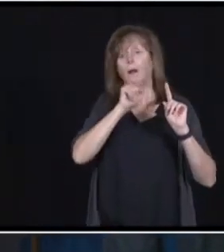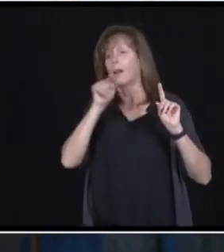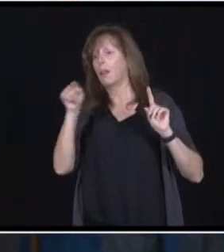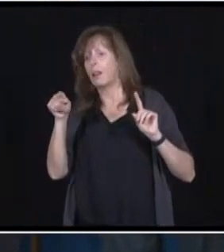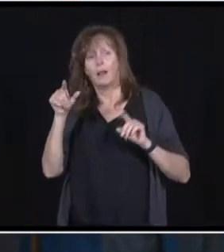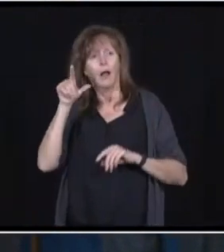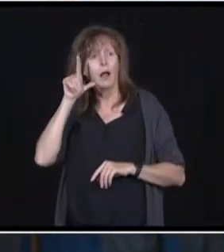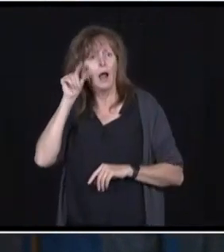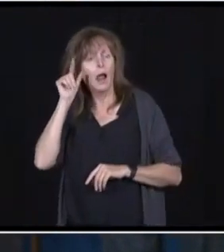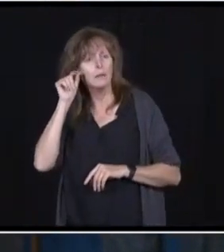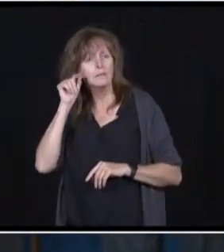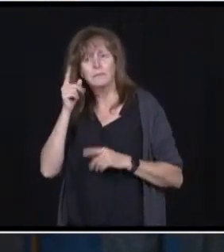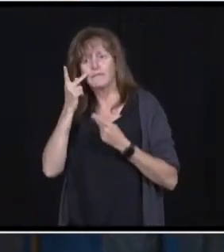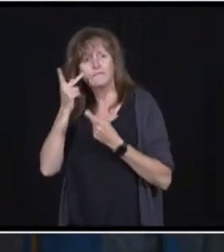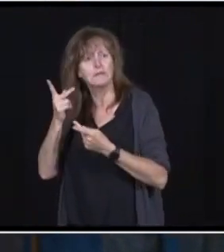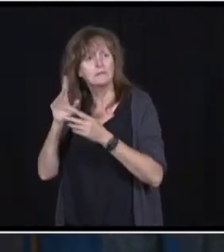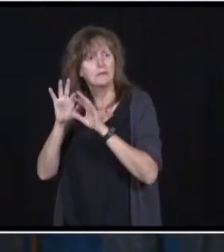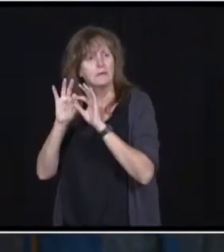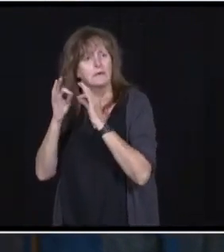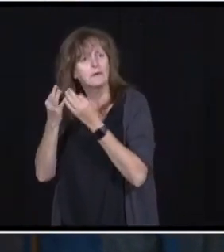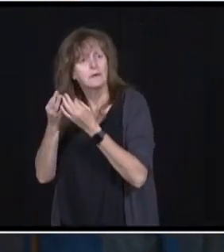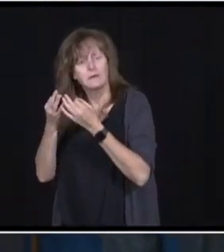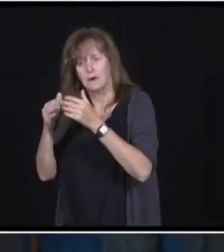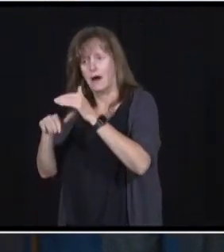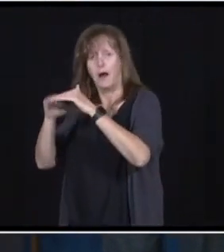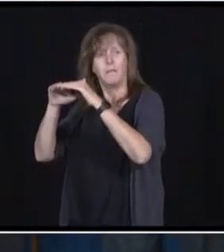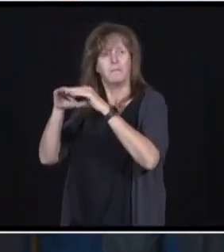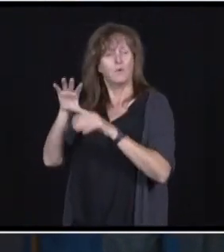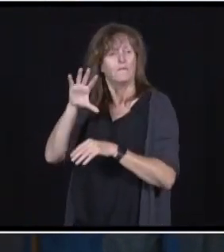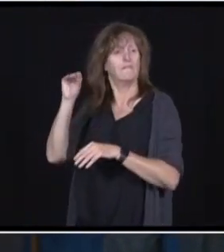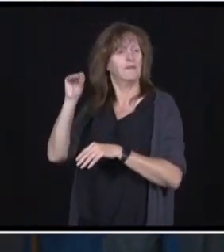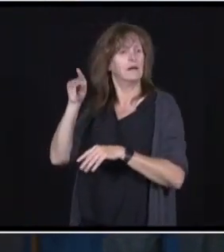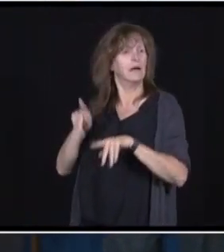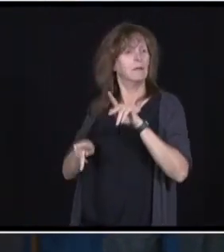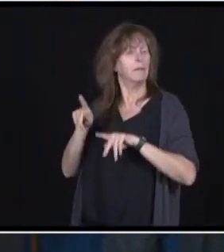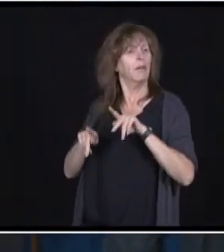uncle John's place in a city like Hamilton? And bring the Toronto problem to another committee?